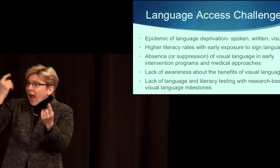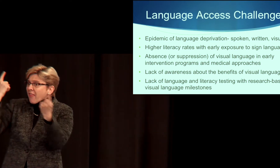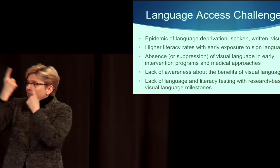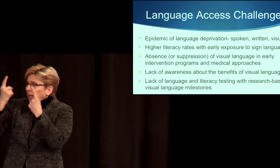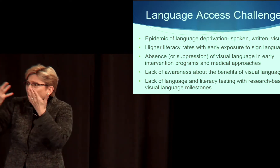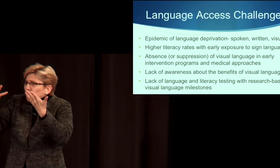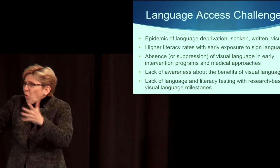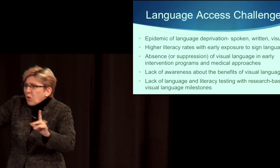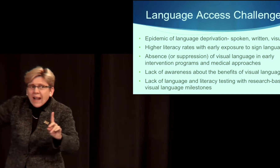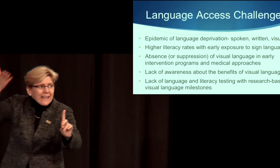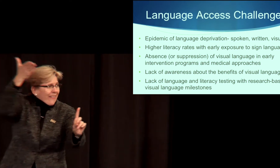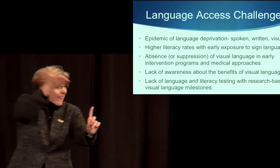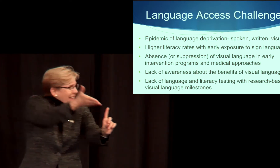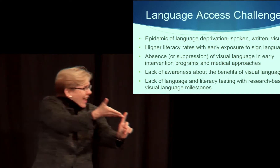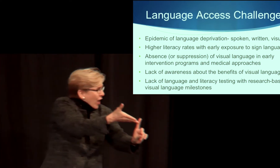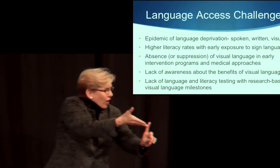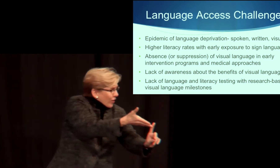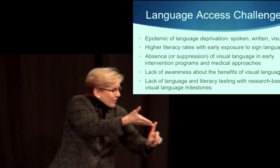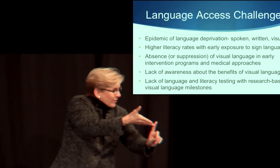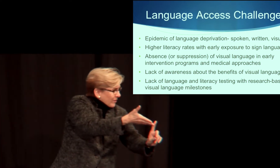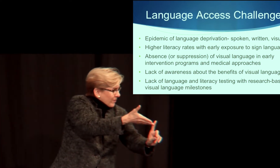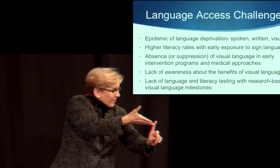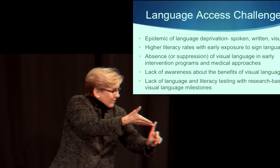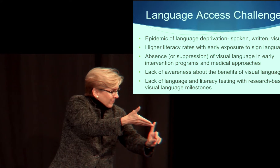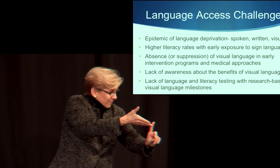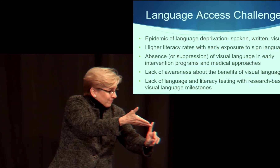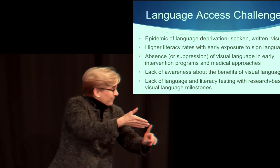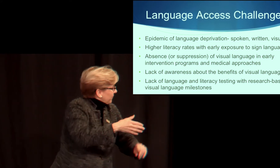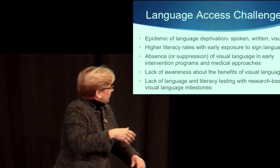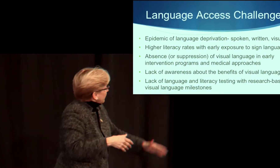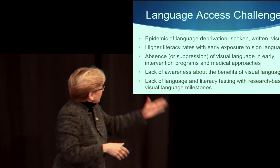So that knowledge and thinking has been there for years.